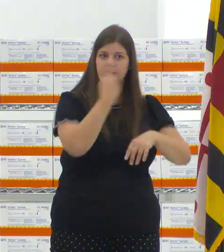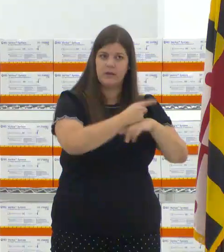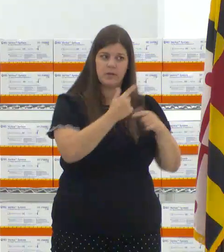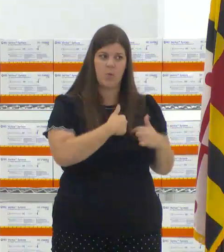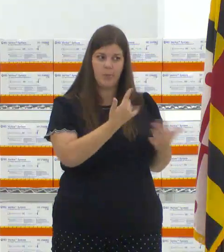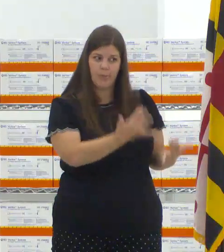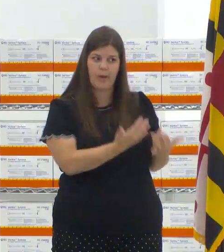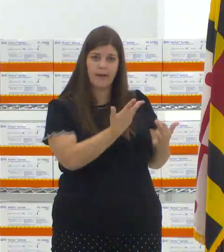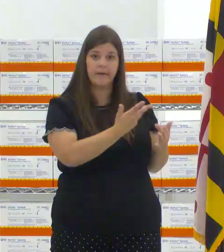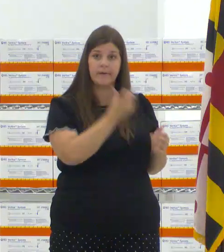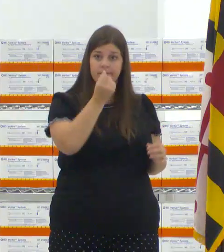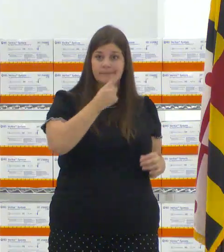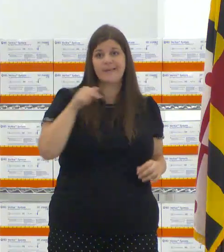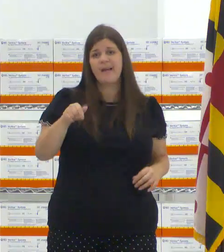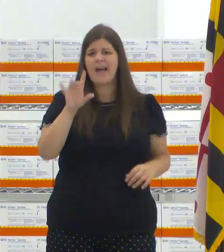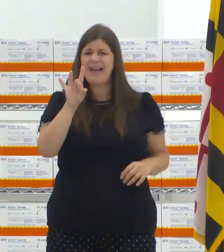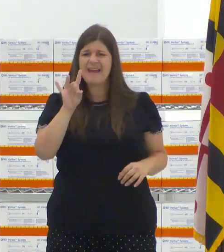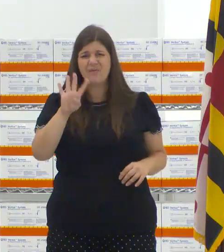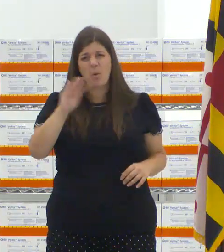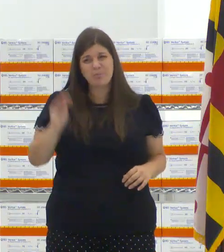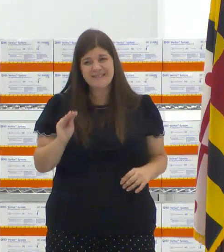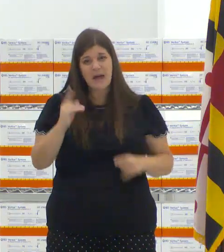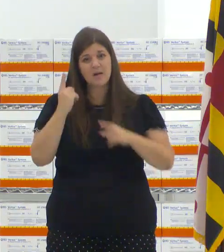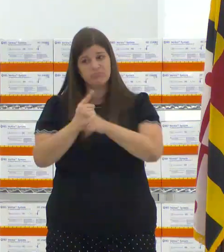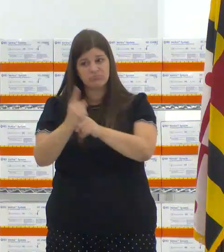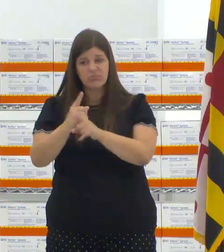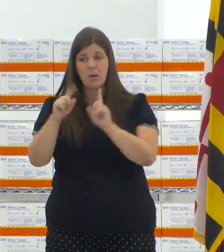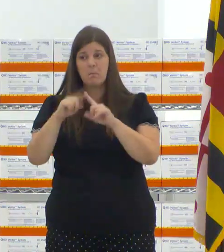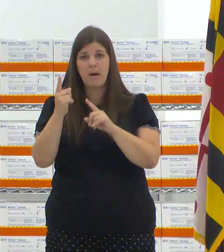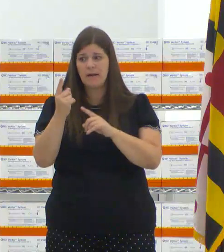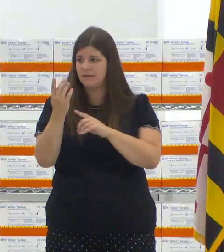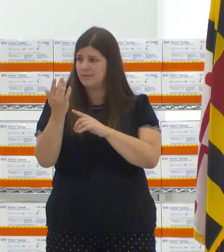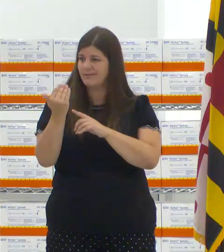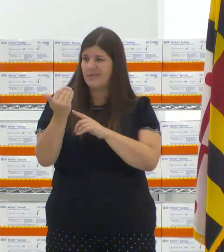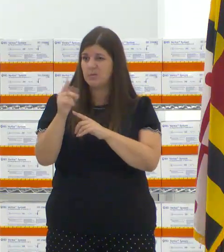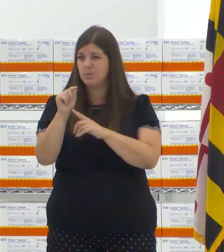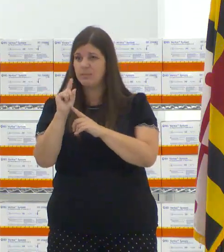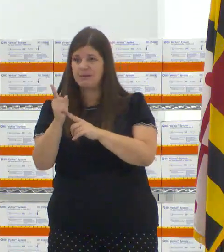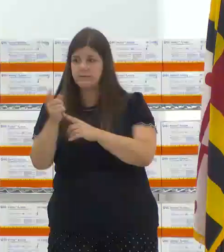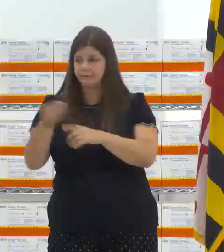accurate, some states were using them, we chose not to. These tests are up in the 80, 84, 87 percent accurate.